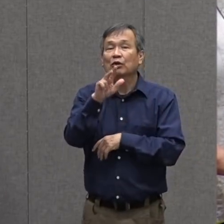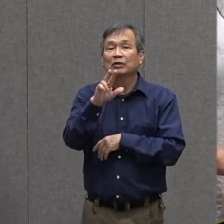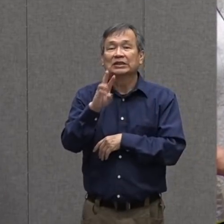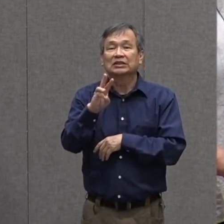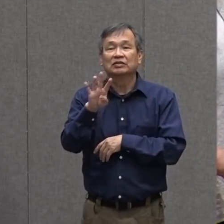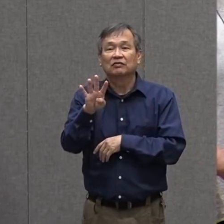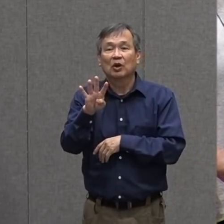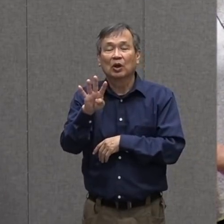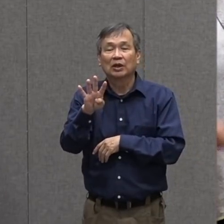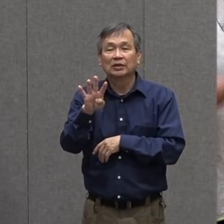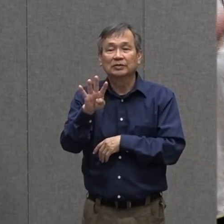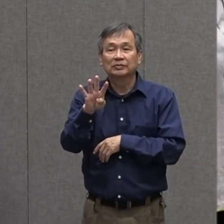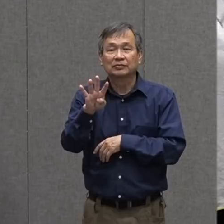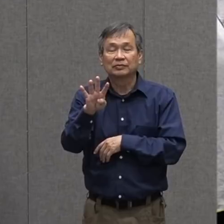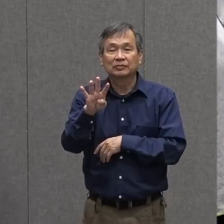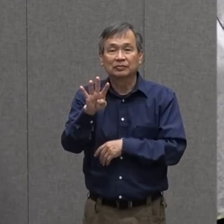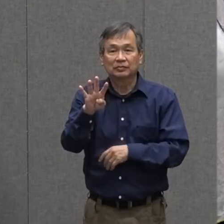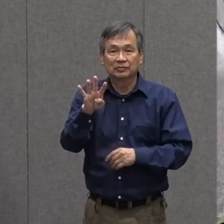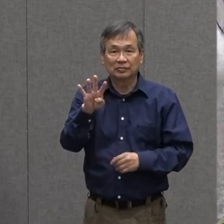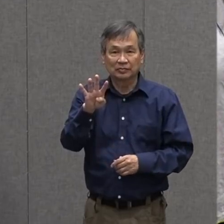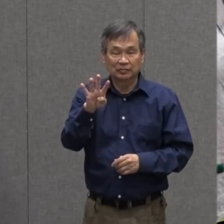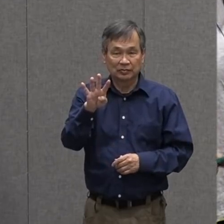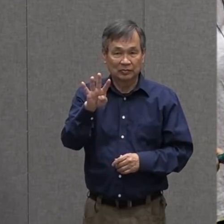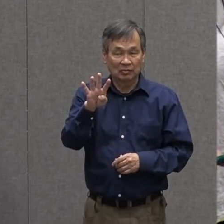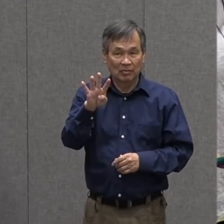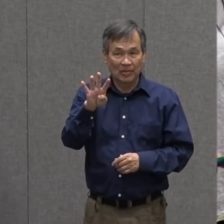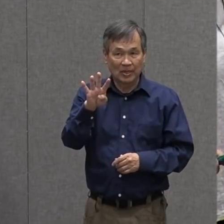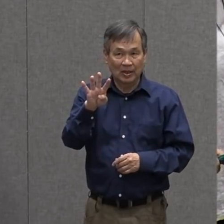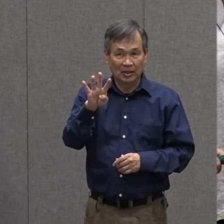what would be the next closest multiple of 10?